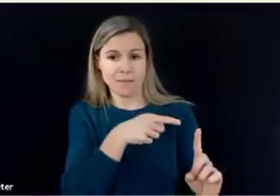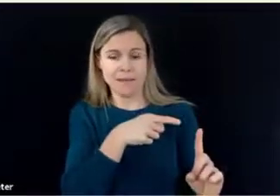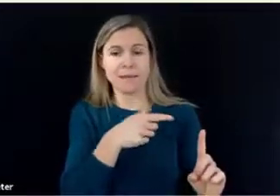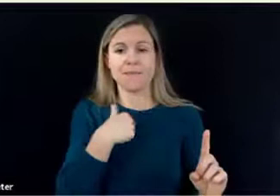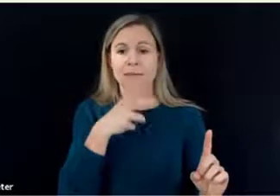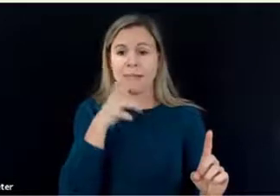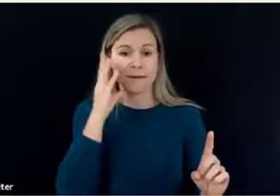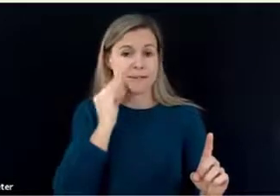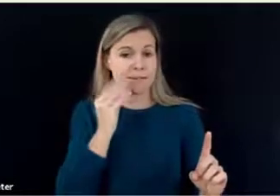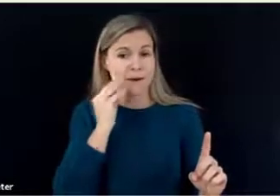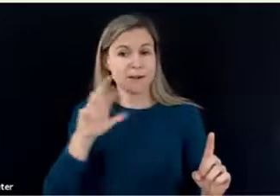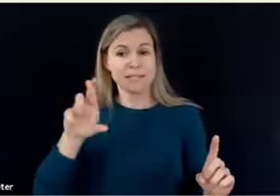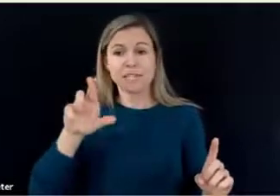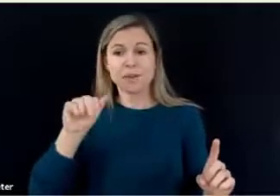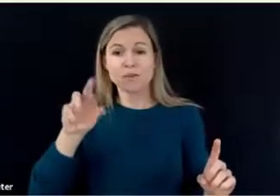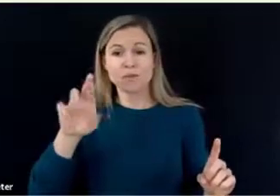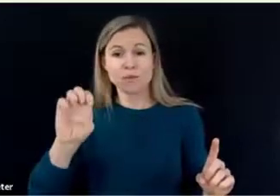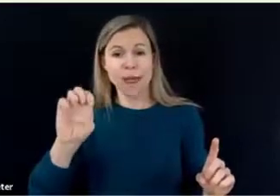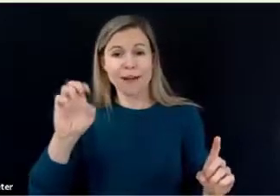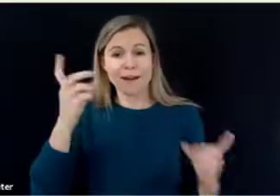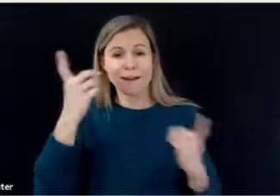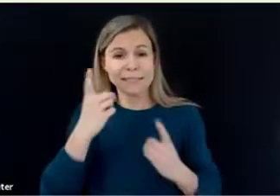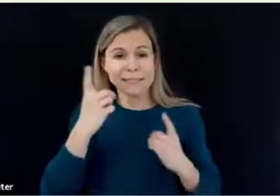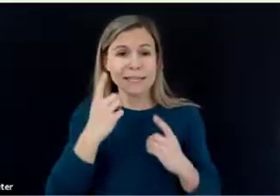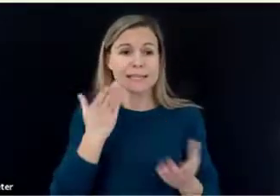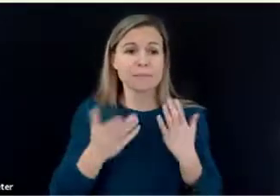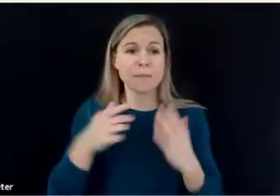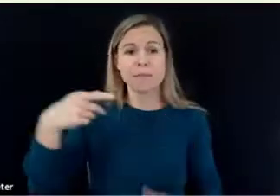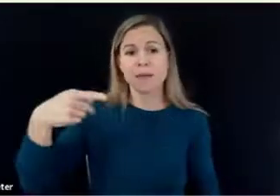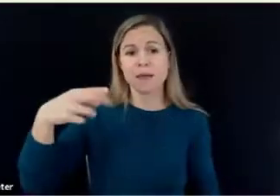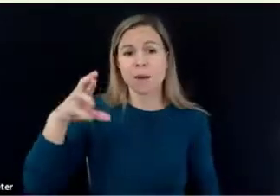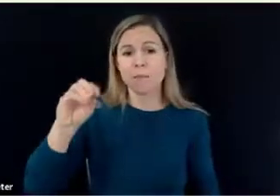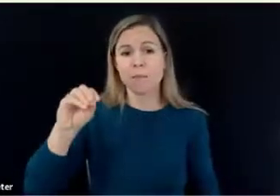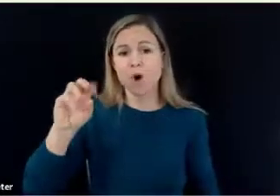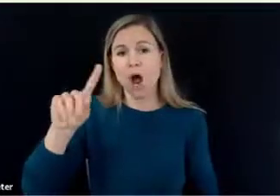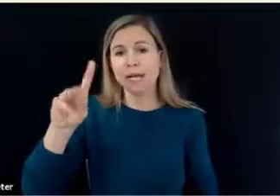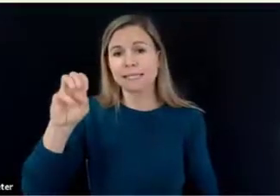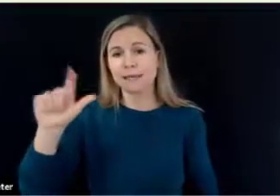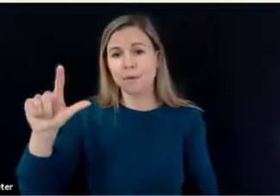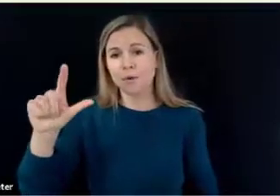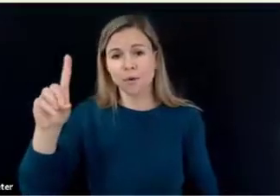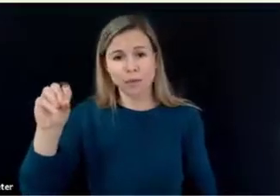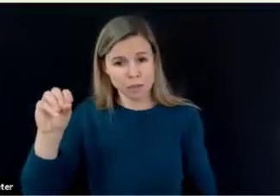that have a peroxisomal disorder, and for the professionals that help care for them,